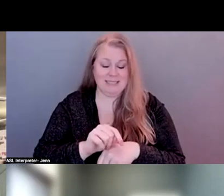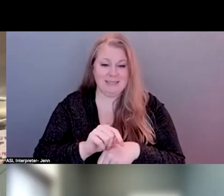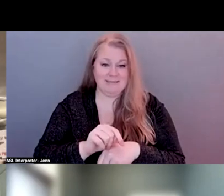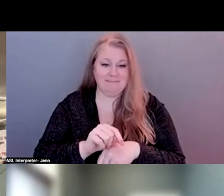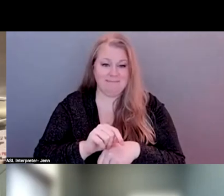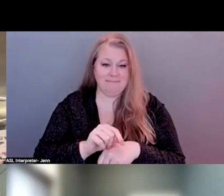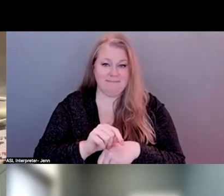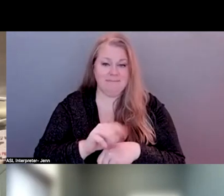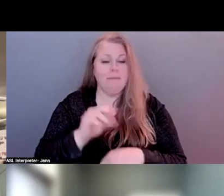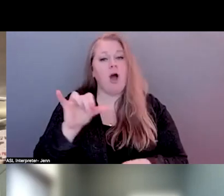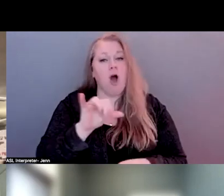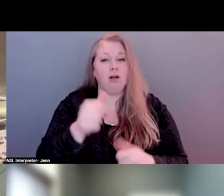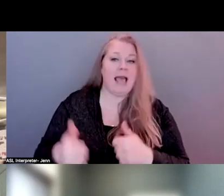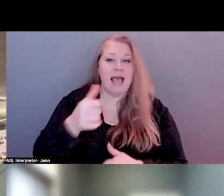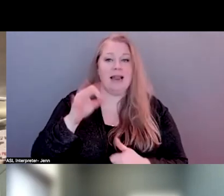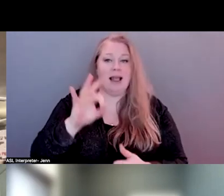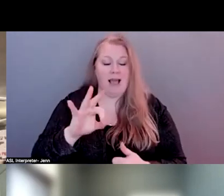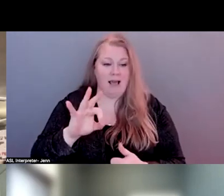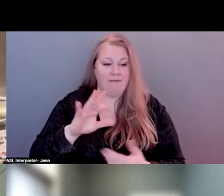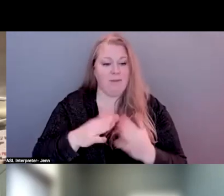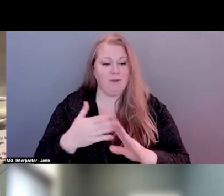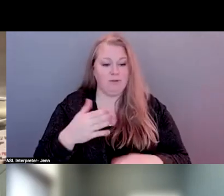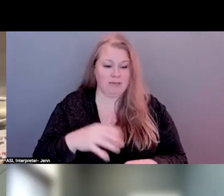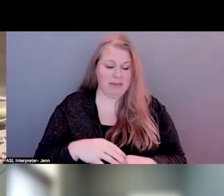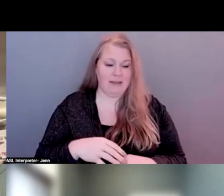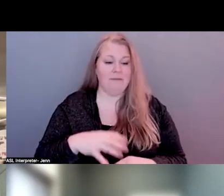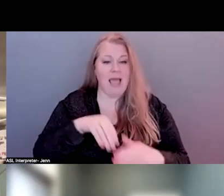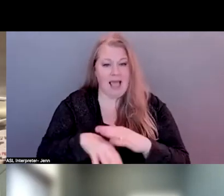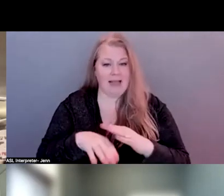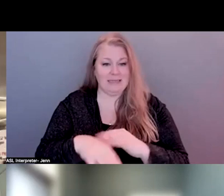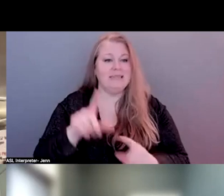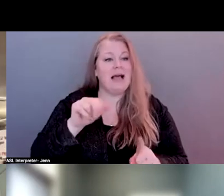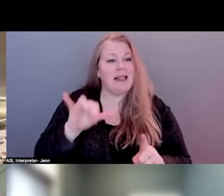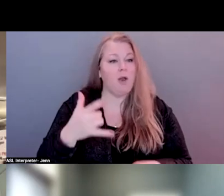Also the head of community at XR Access. Larry Goldberg, independent consultant,